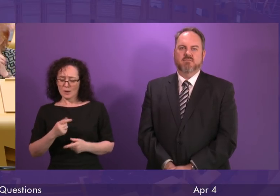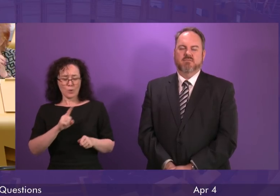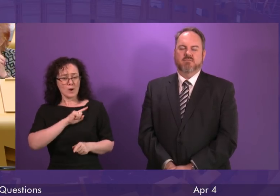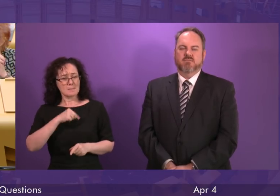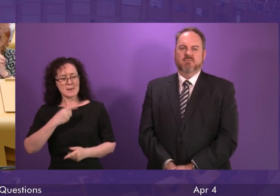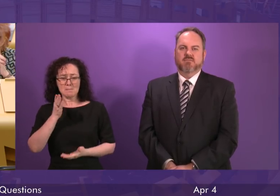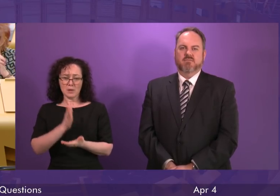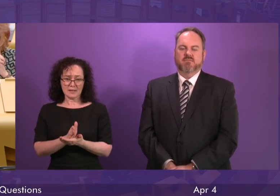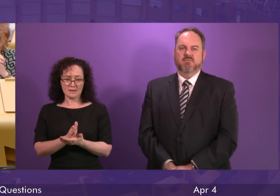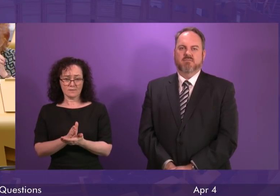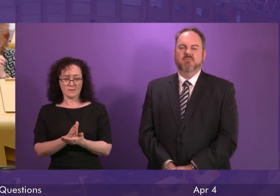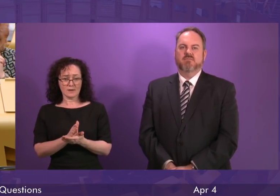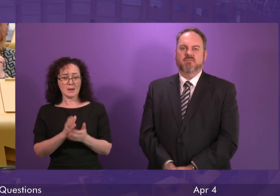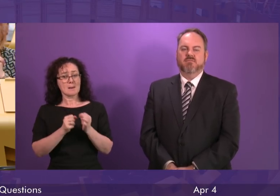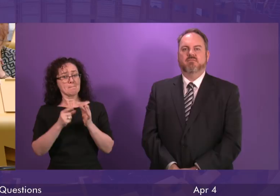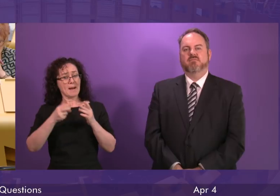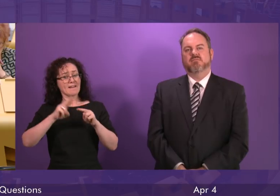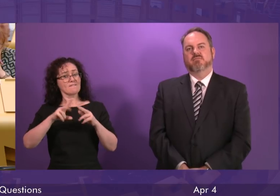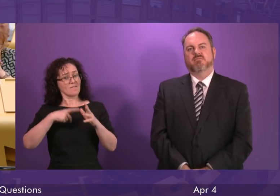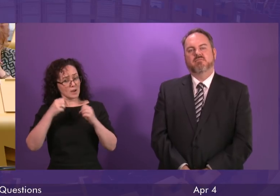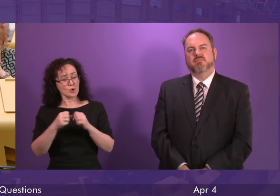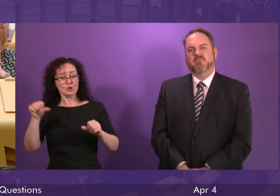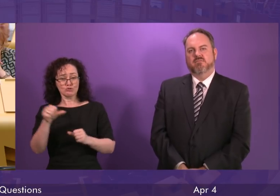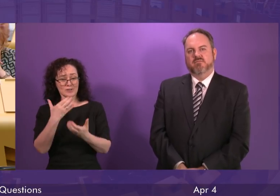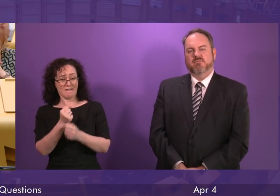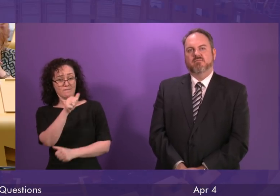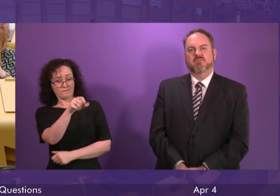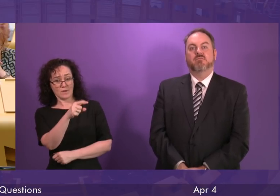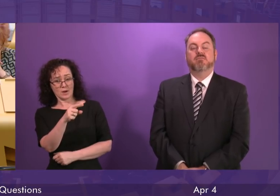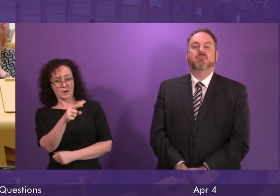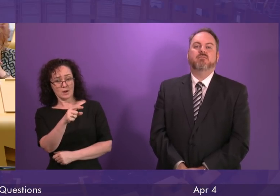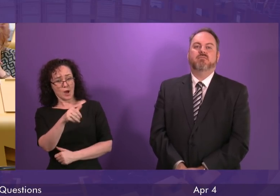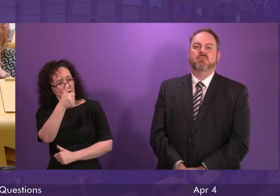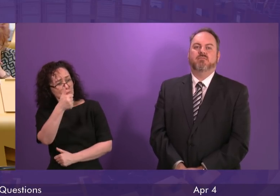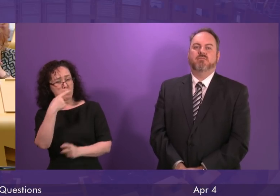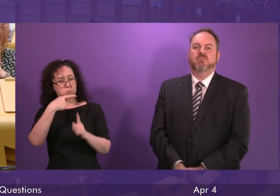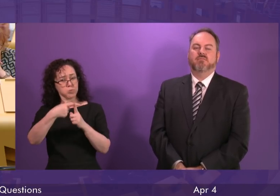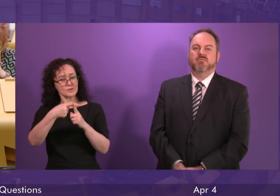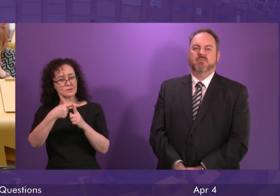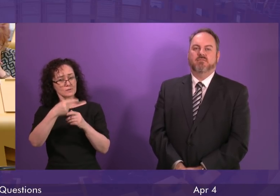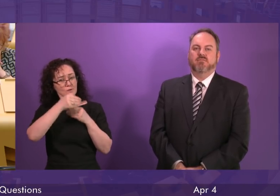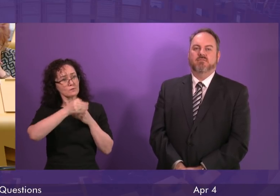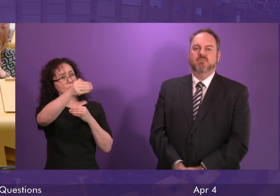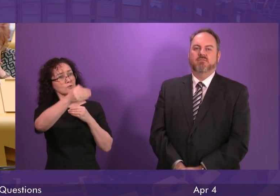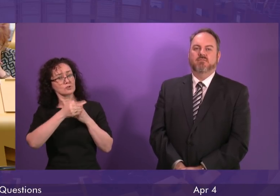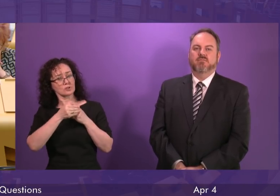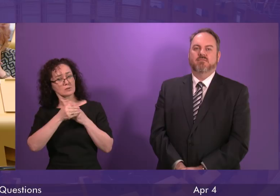that BiFab should have—and indeed does have—a bright future if we can resolve them. I am